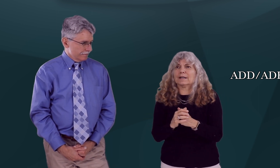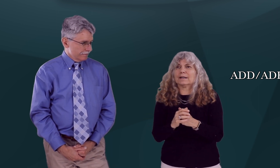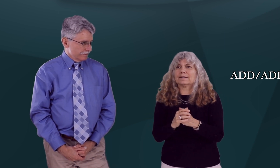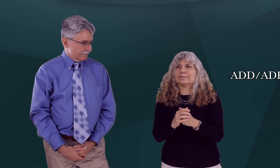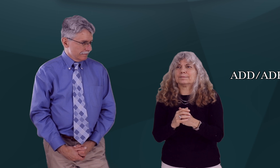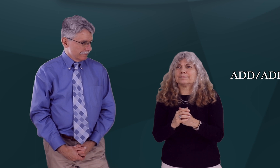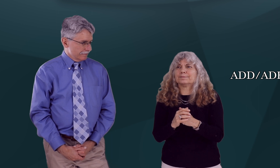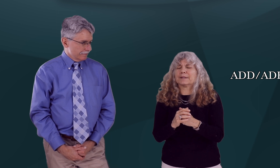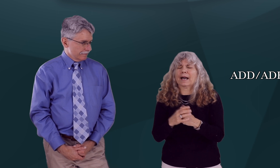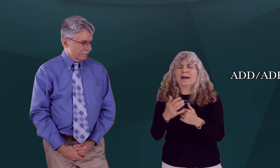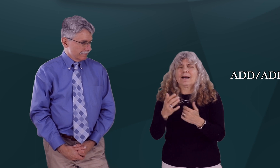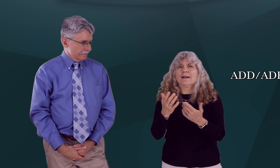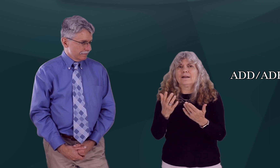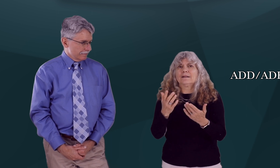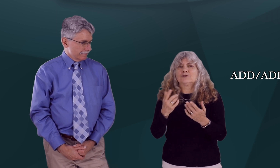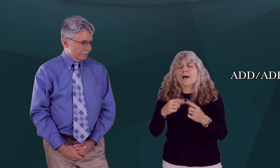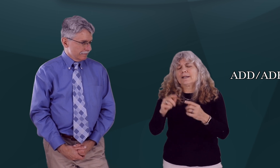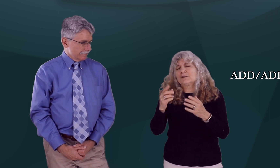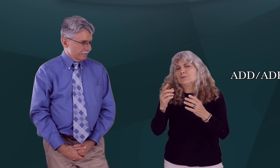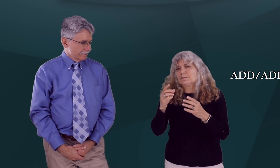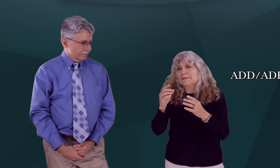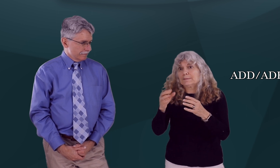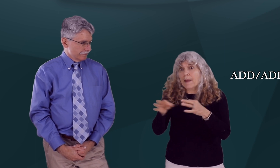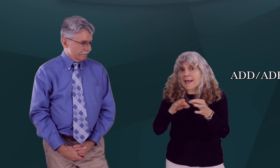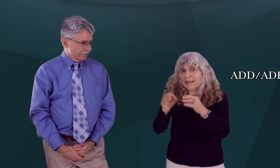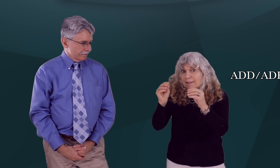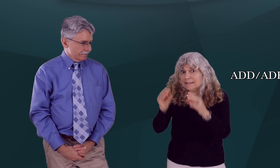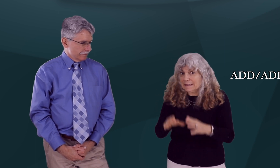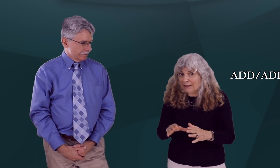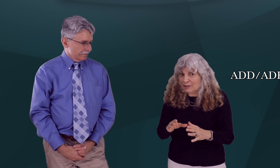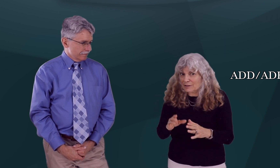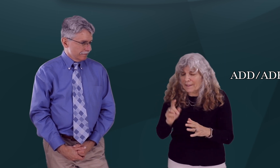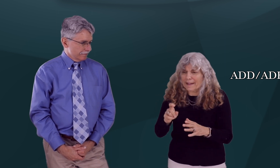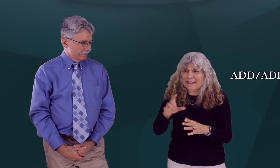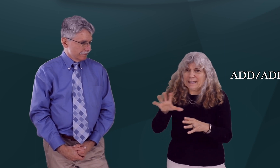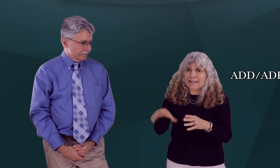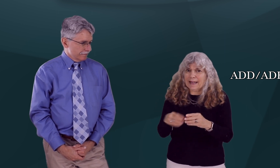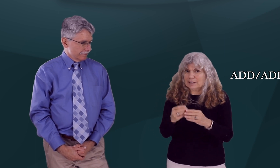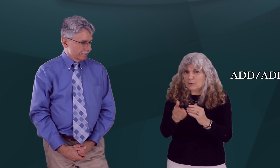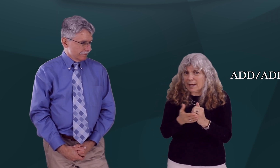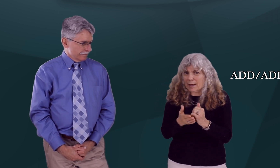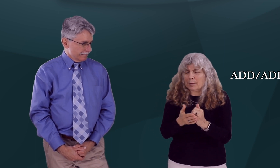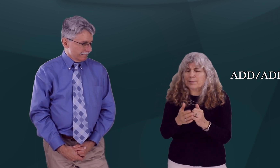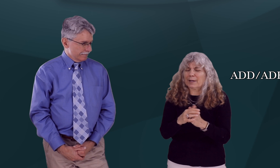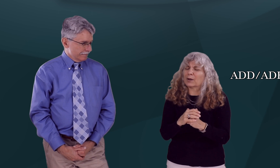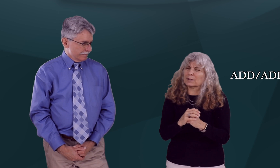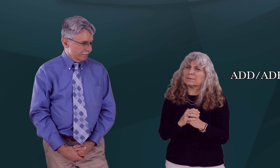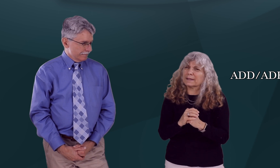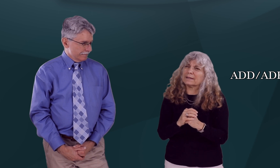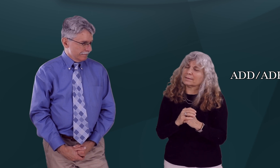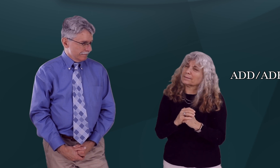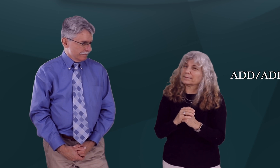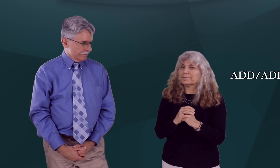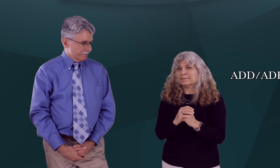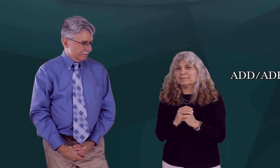for your child, or trying to explain to the teachers why your child needs extra help.